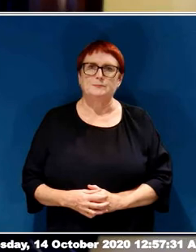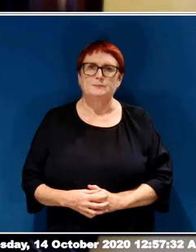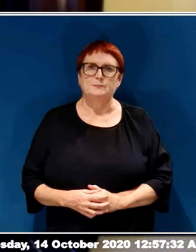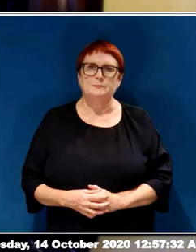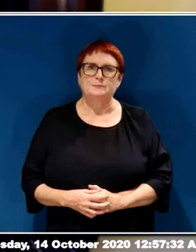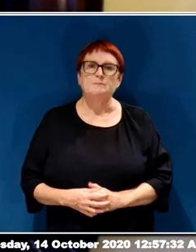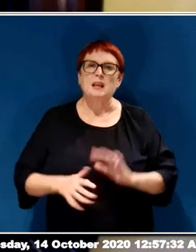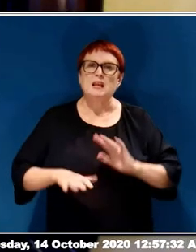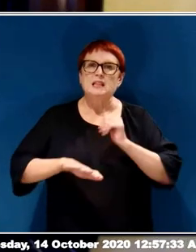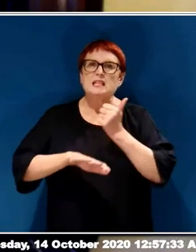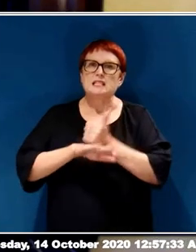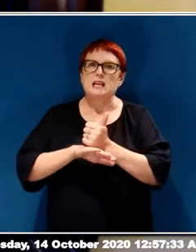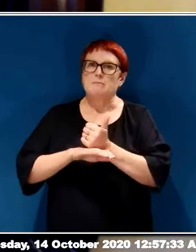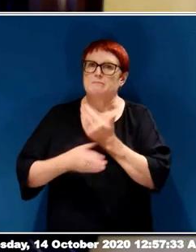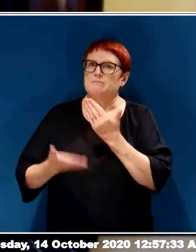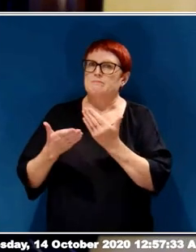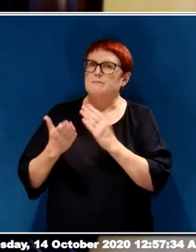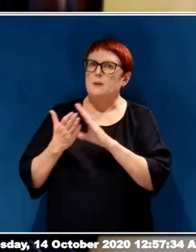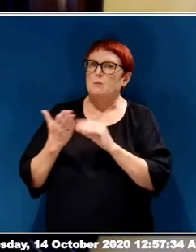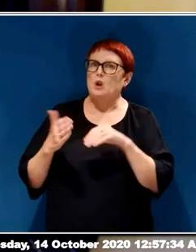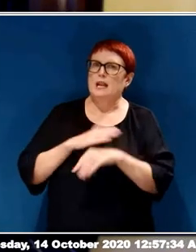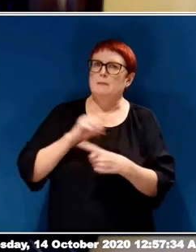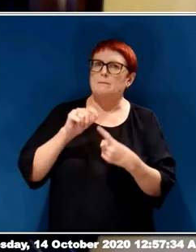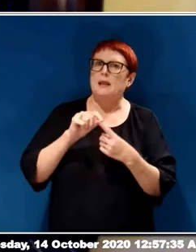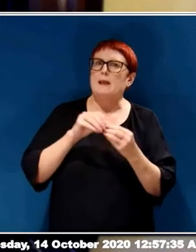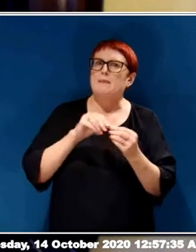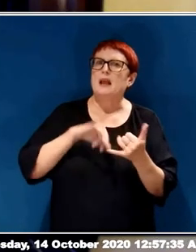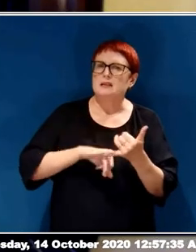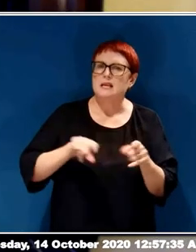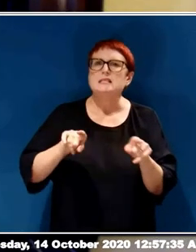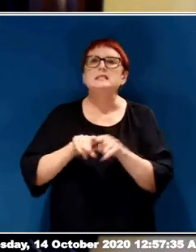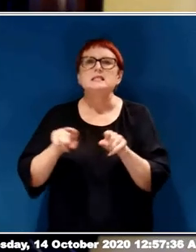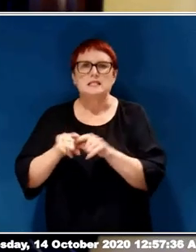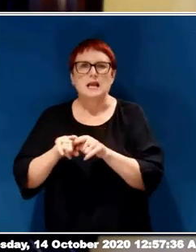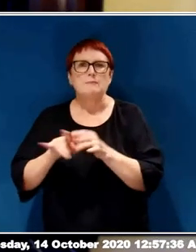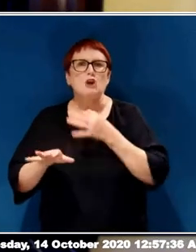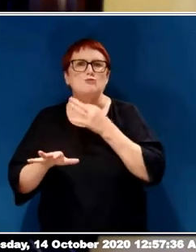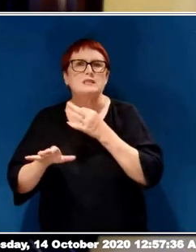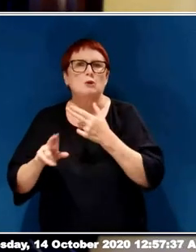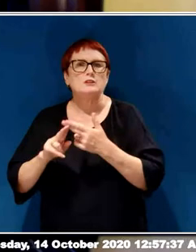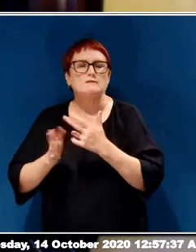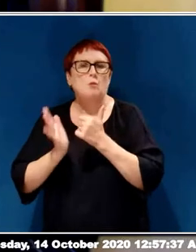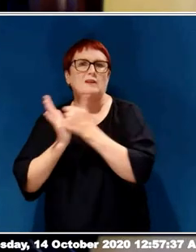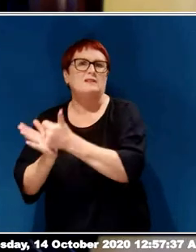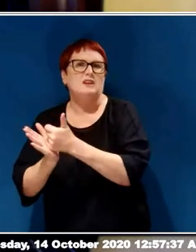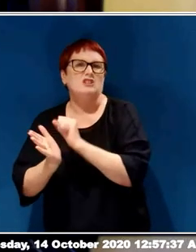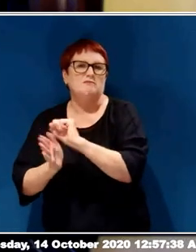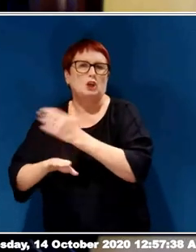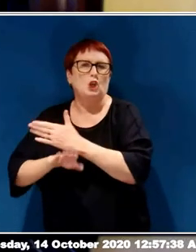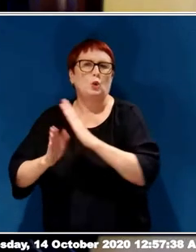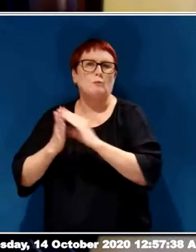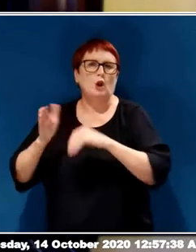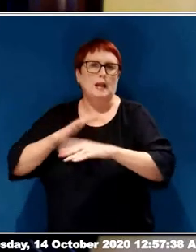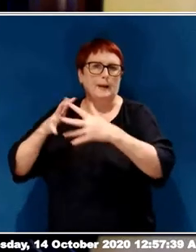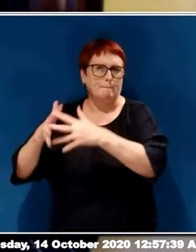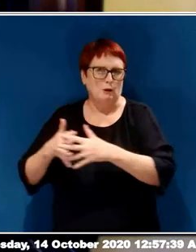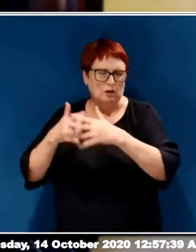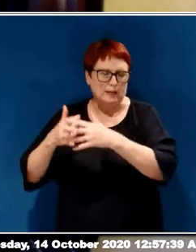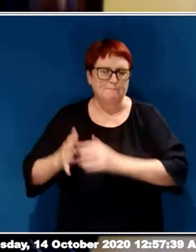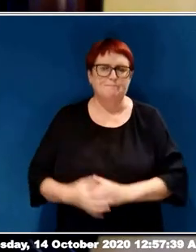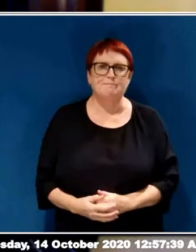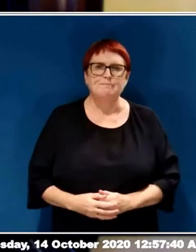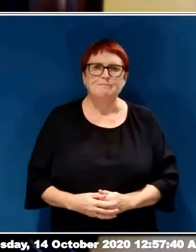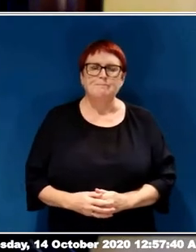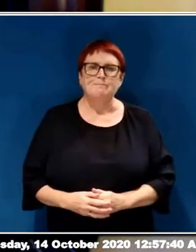So we have a needs-based model now, where schools have this braided